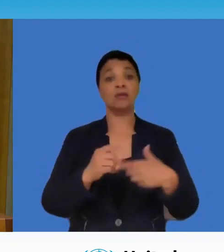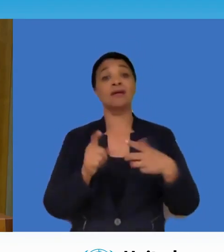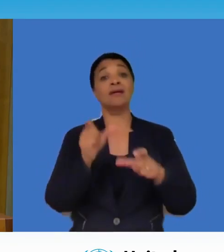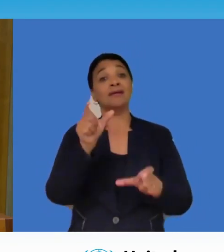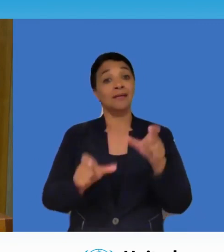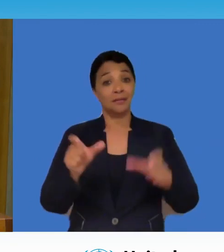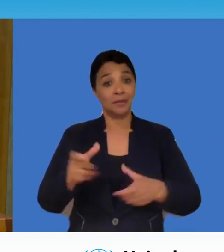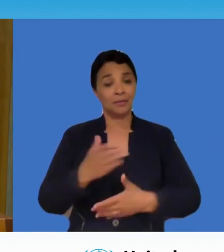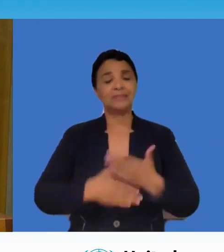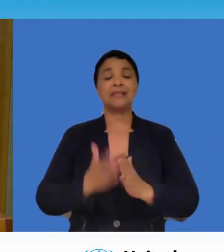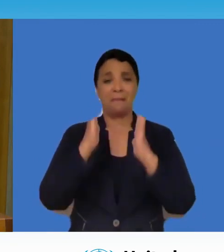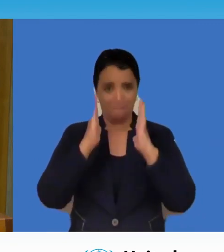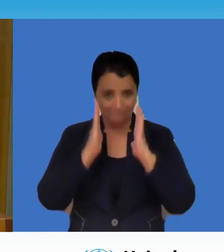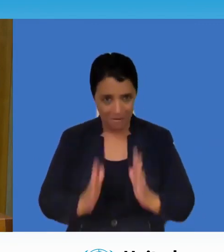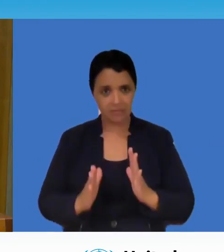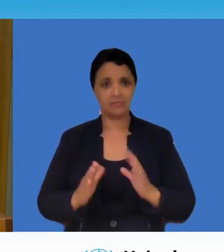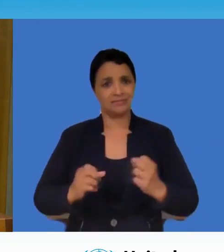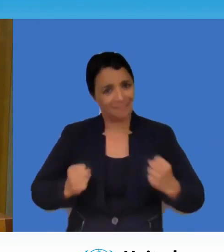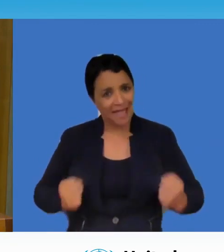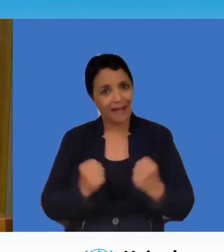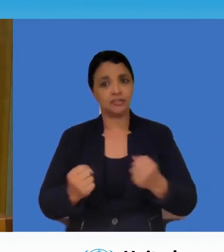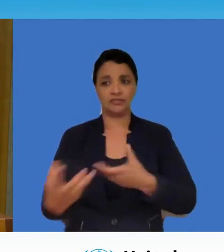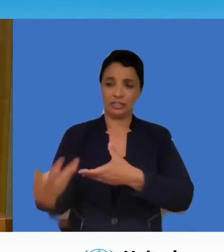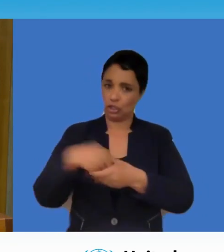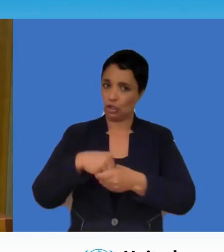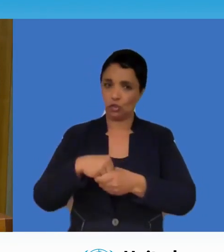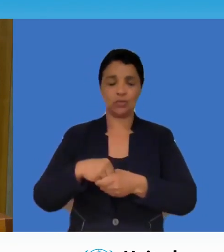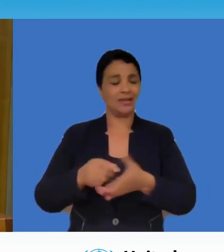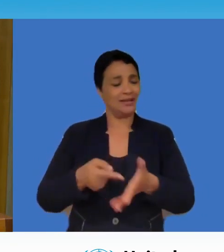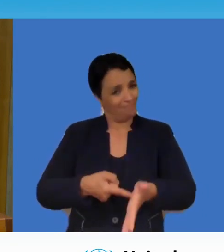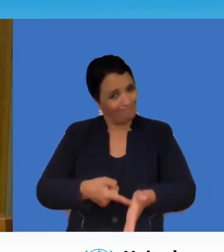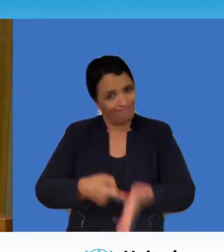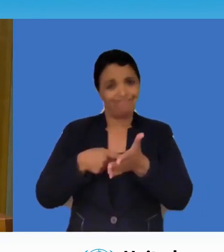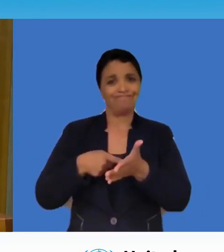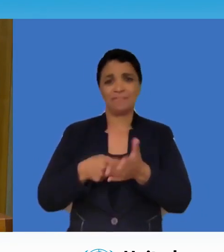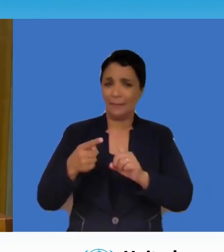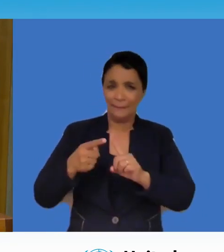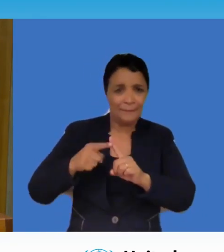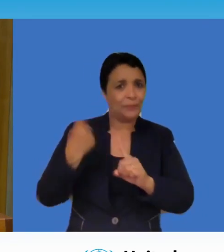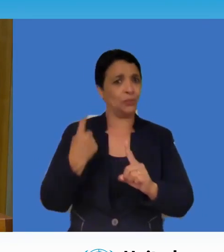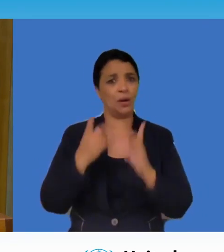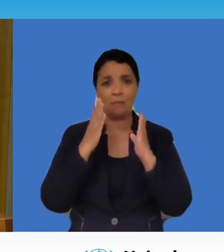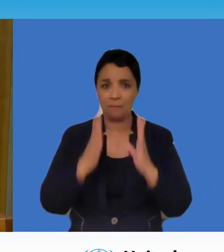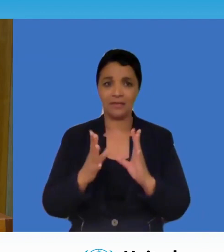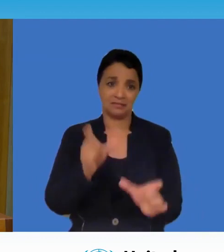participation persons with disabilities should be actively involved and I can't underscore this uh